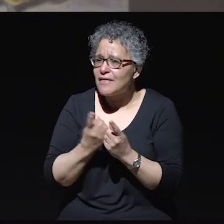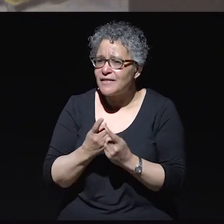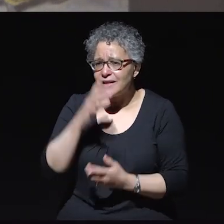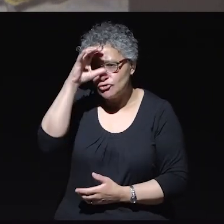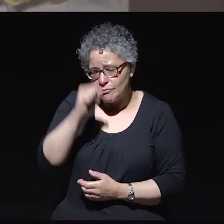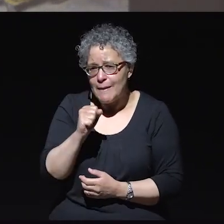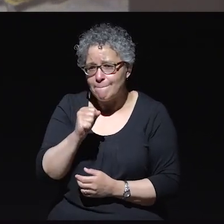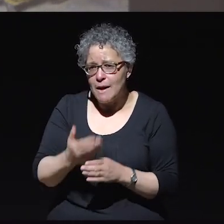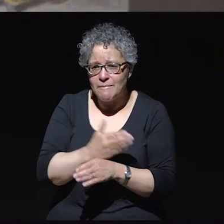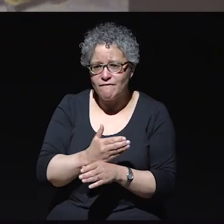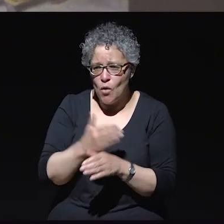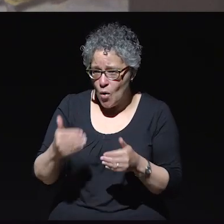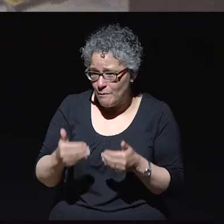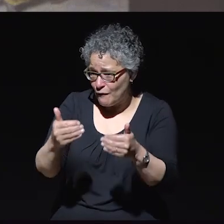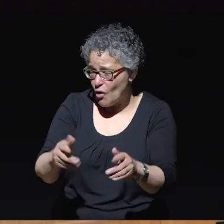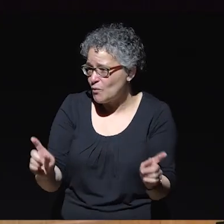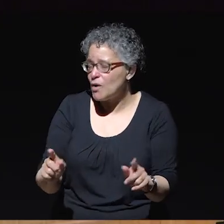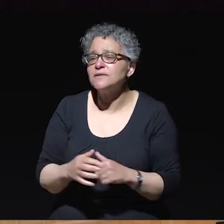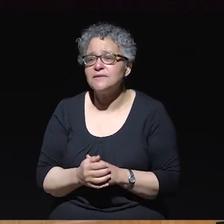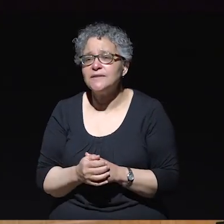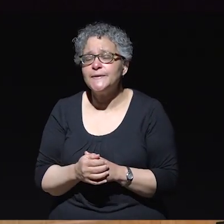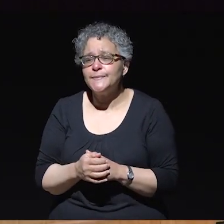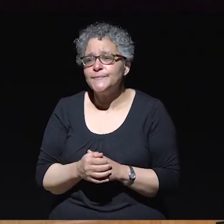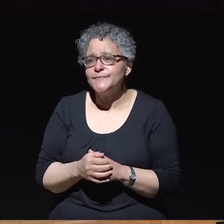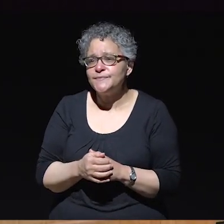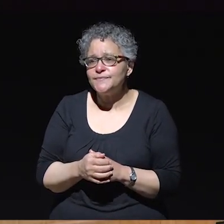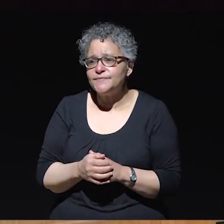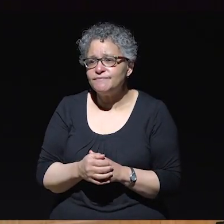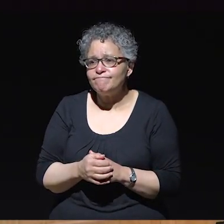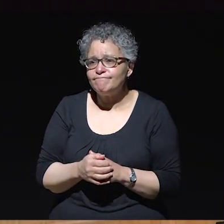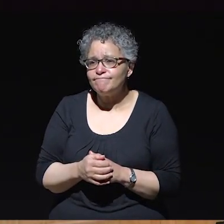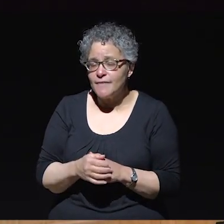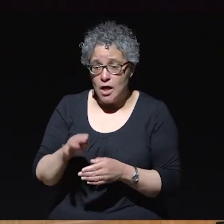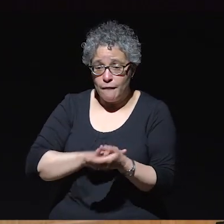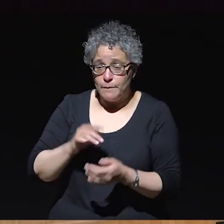before we move on from this is that, actually, we don't know who the Blue Boy is.